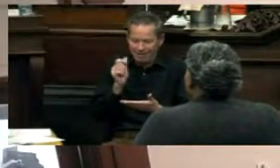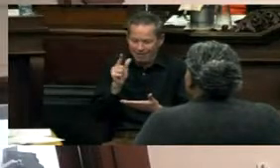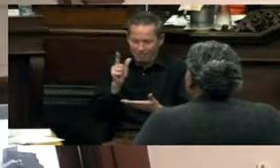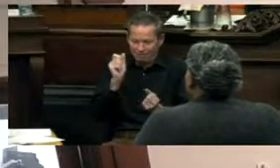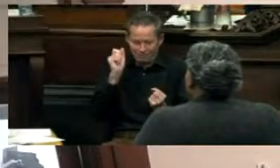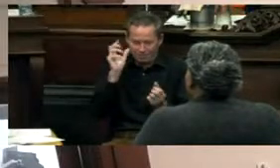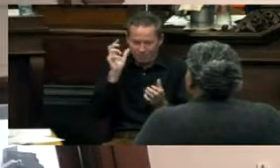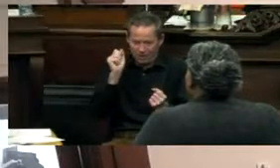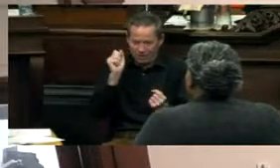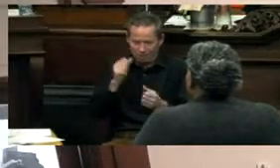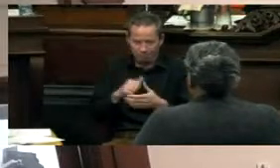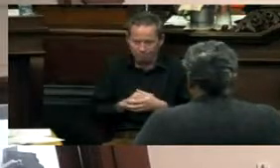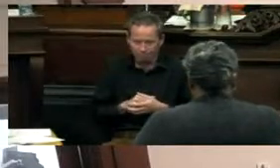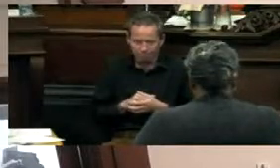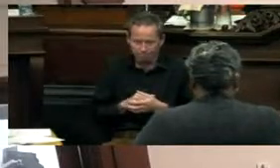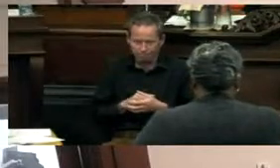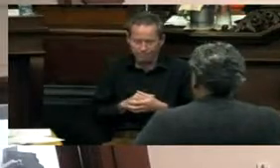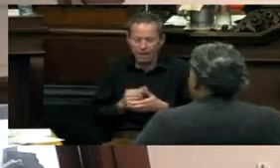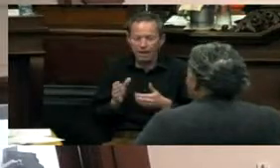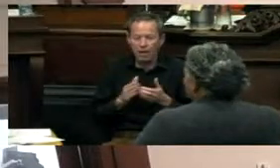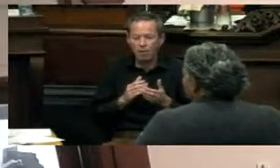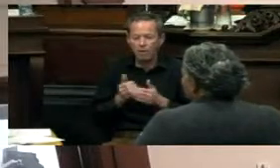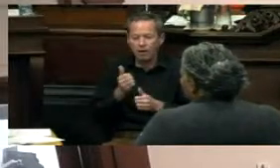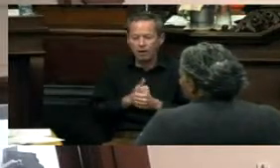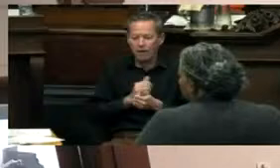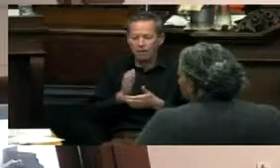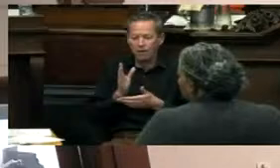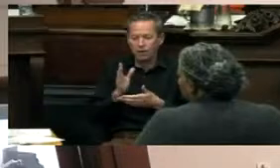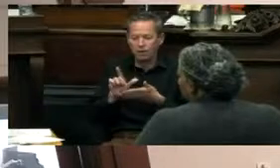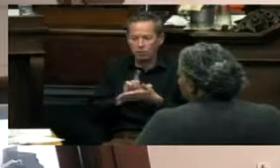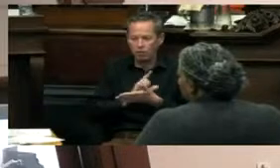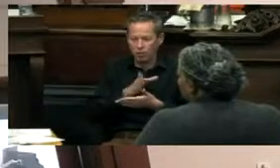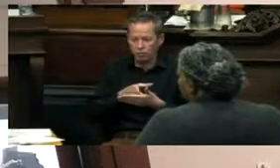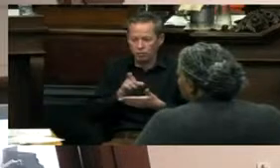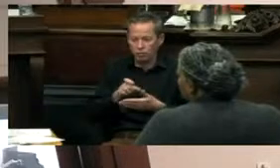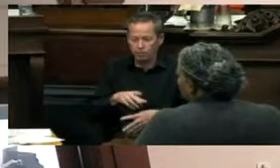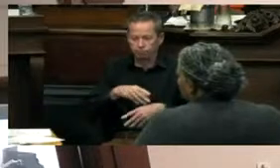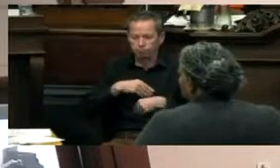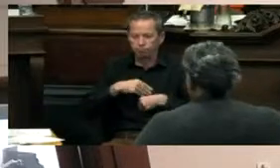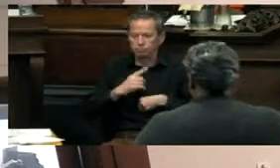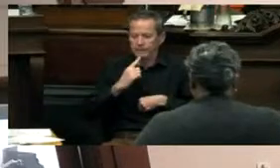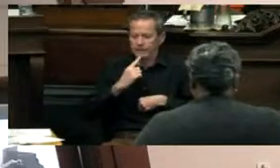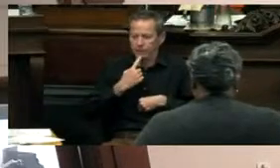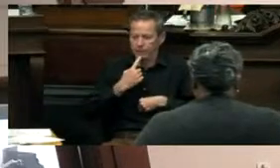This lawsuit is not at all